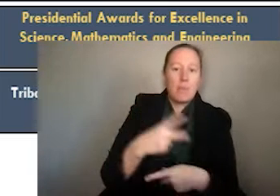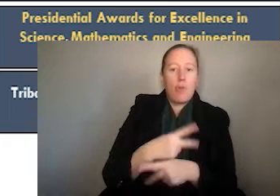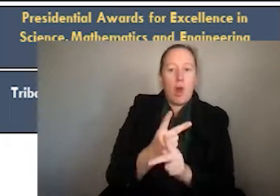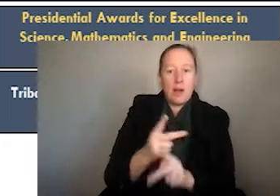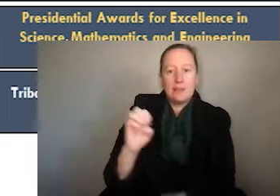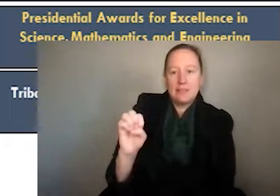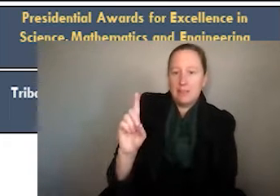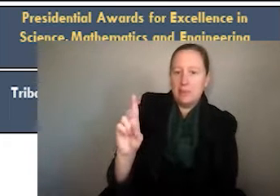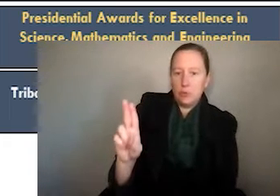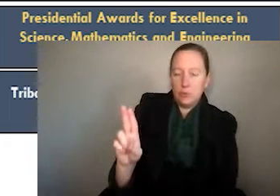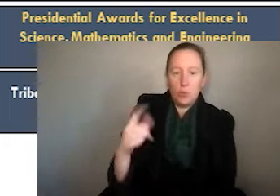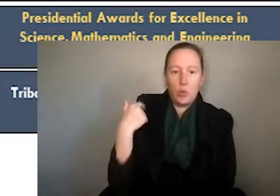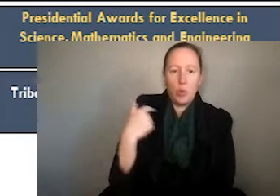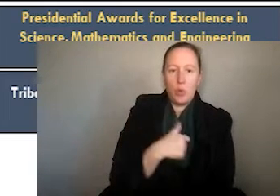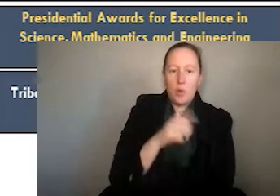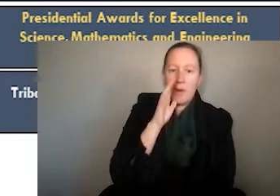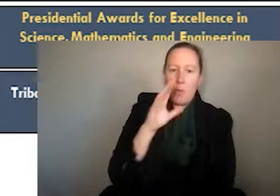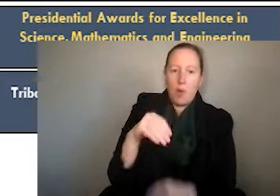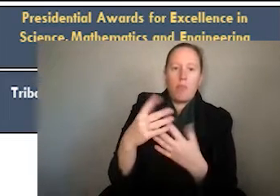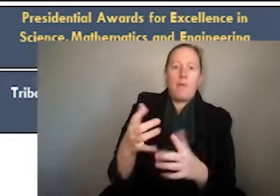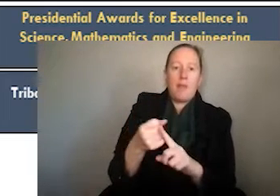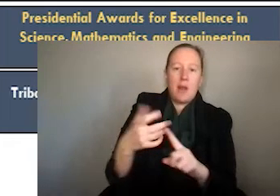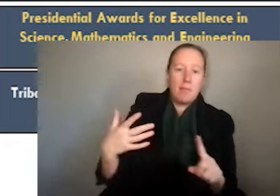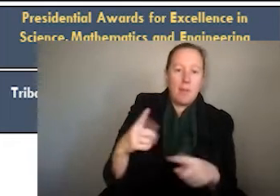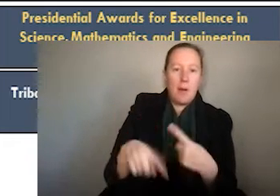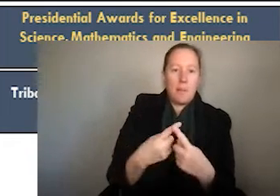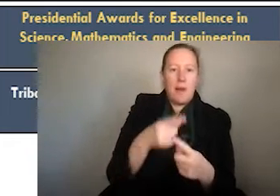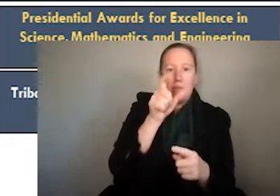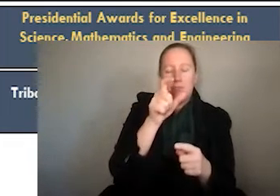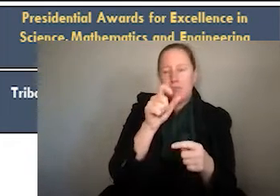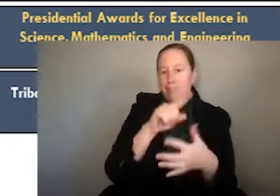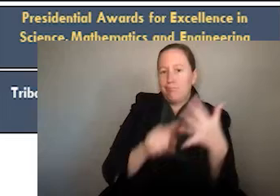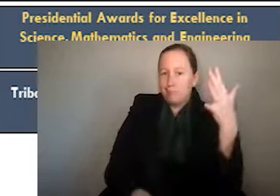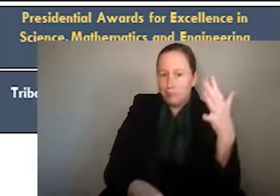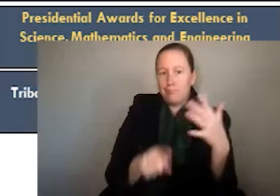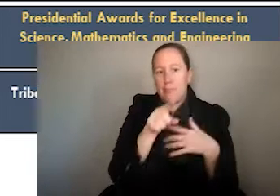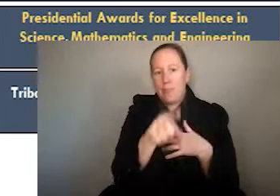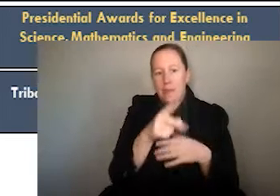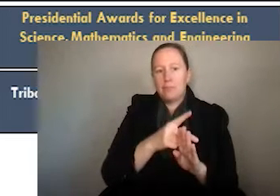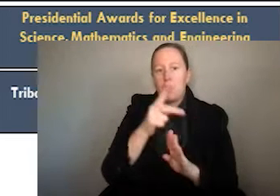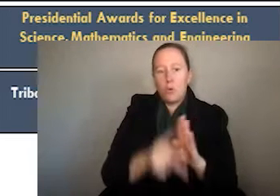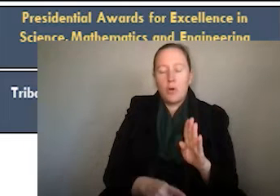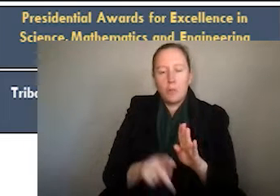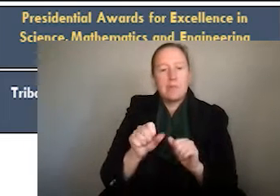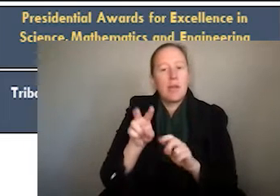this talk providing details about these programs. You will have access to the slides. You can use this to get